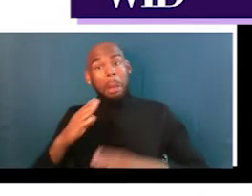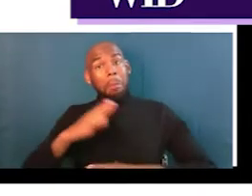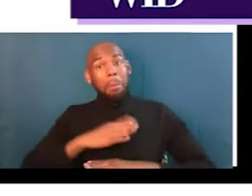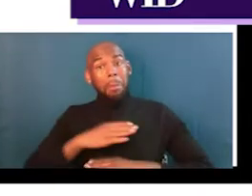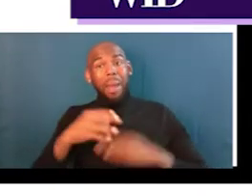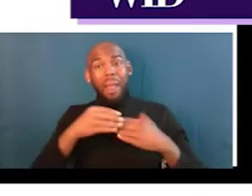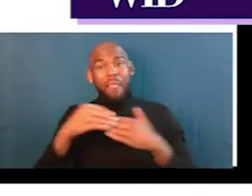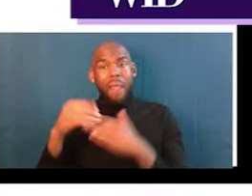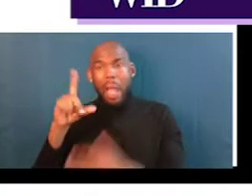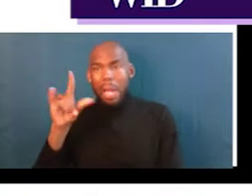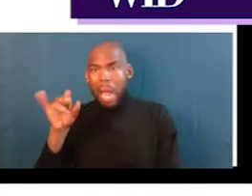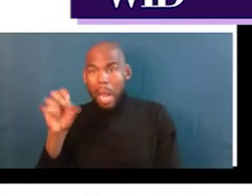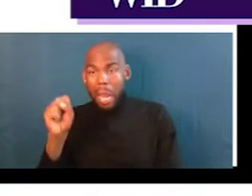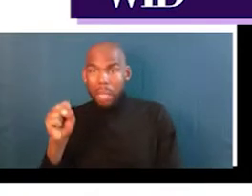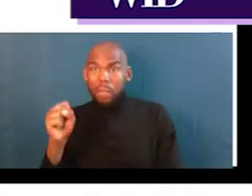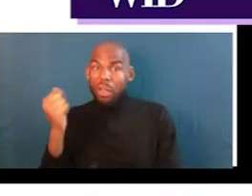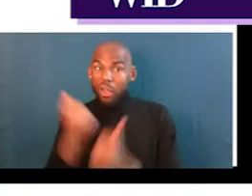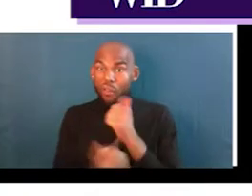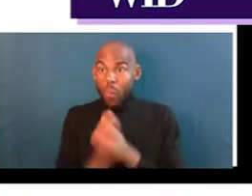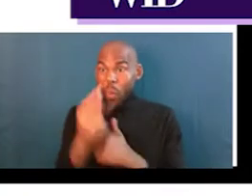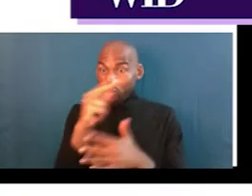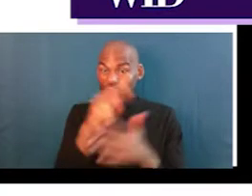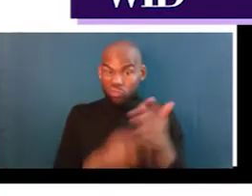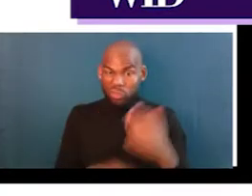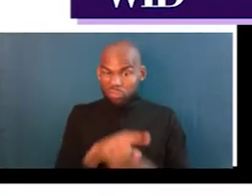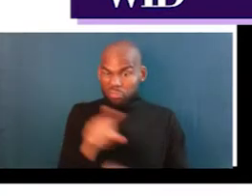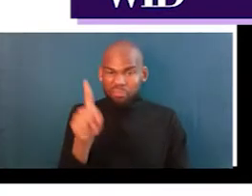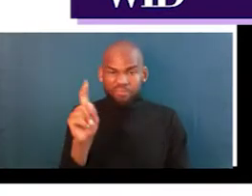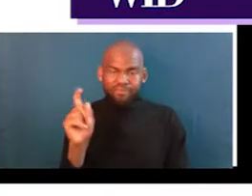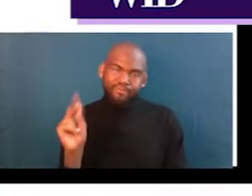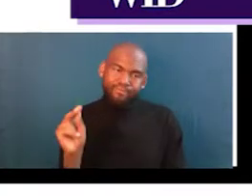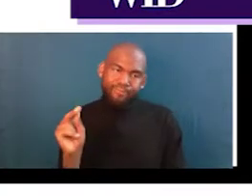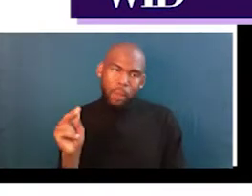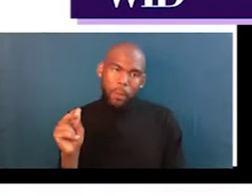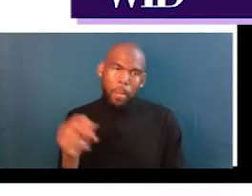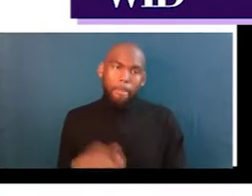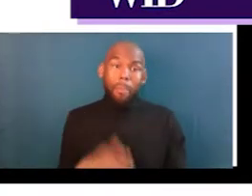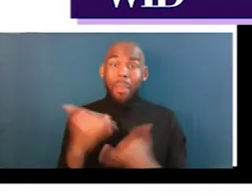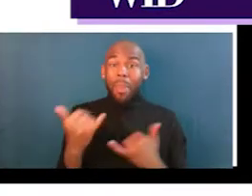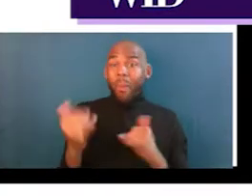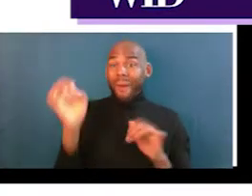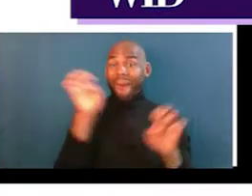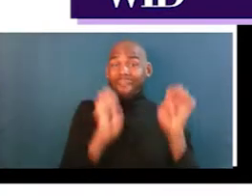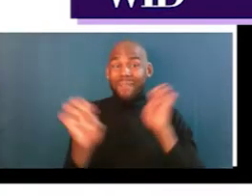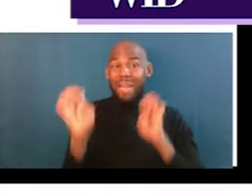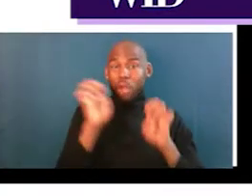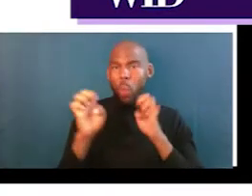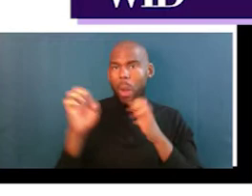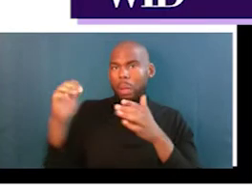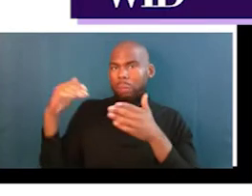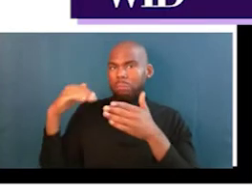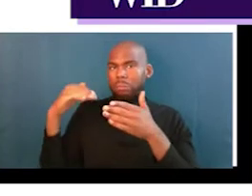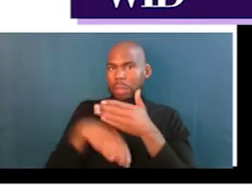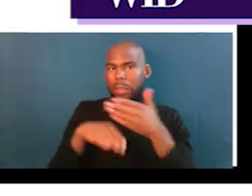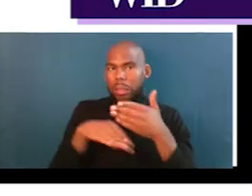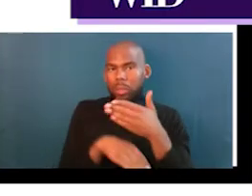be readable to everyone. Evaluating accessibility. Preliminary checks. Even if you don't know